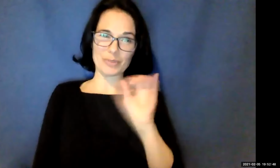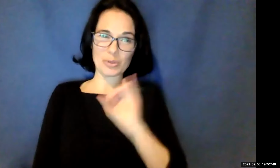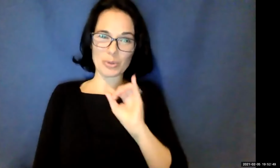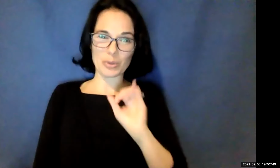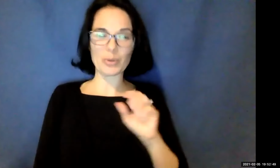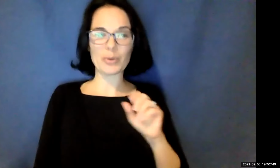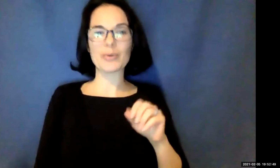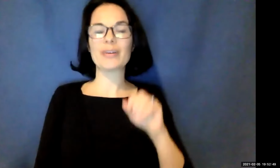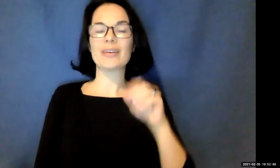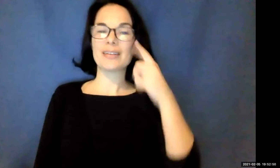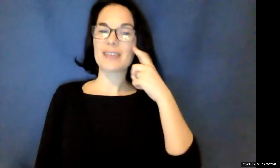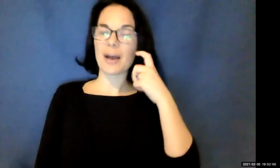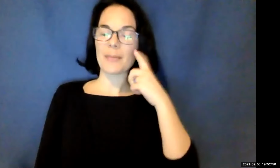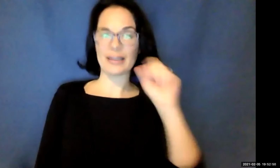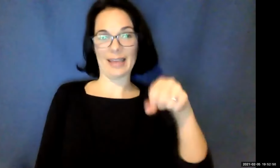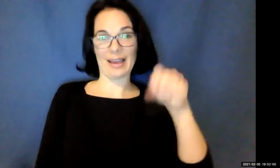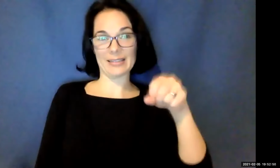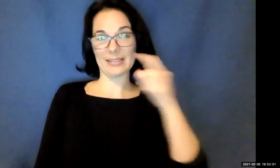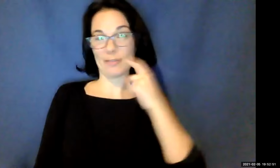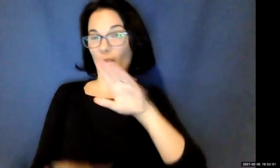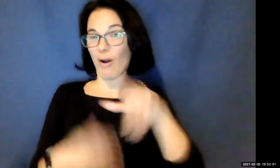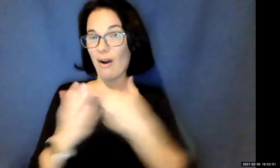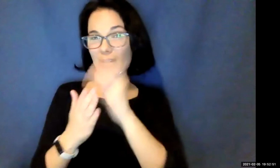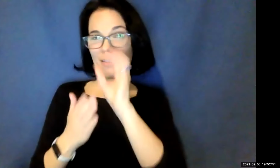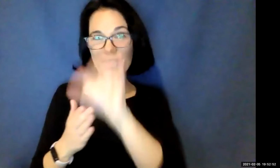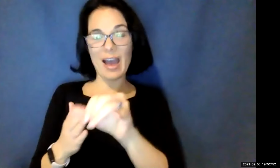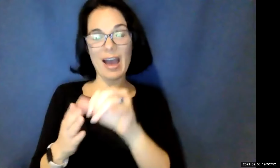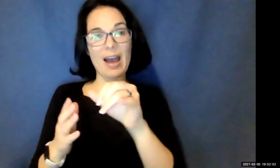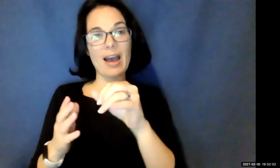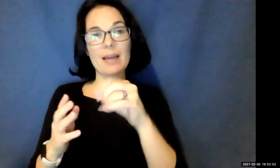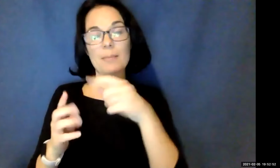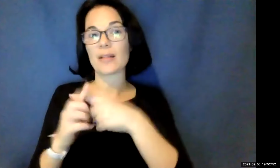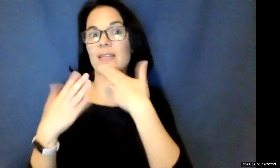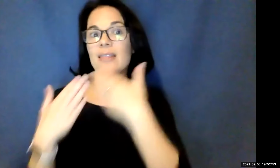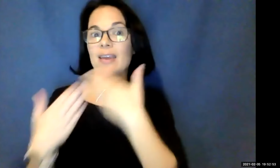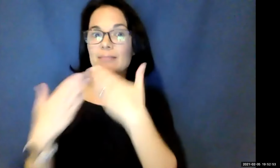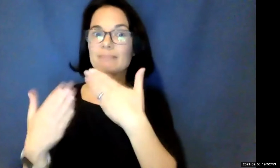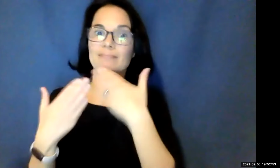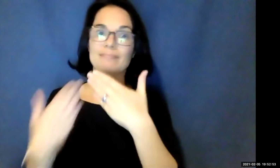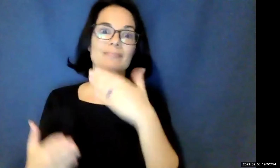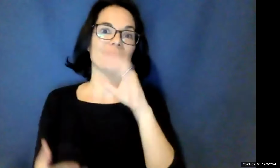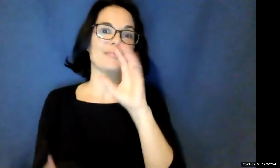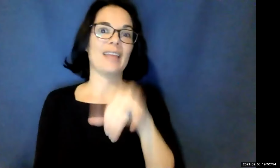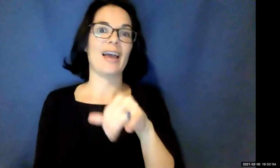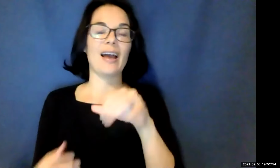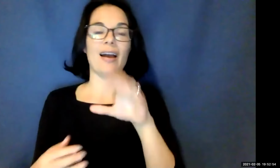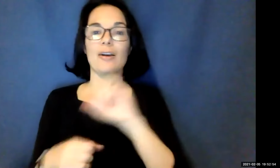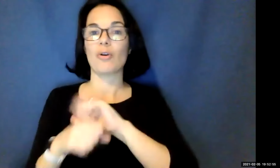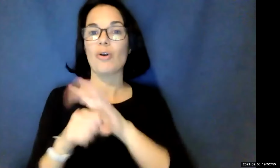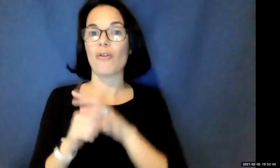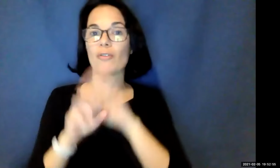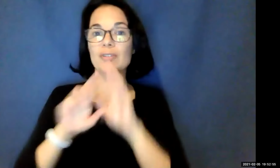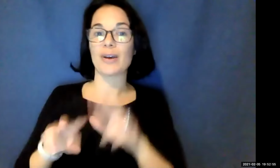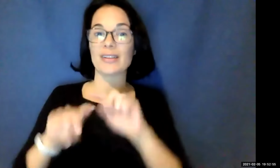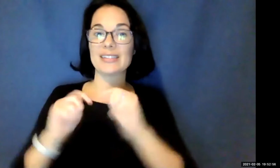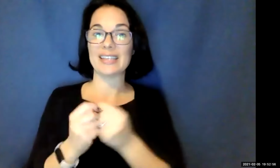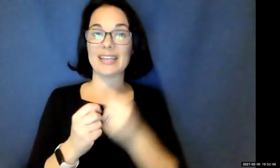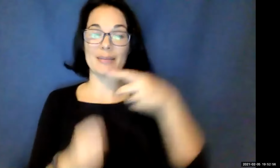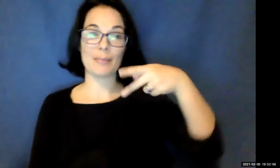Also thank goodness for the COVID response teams, such as the Pacific Islander one. I know they’re coordinating nationally.